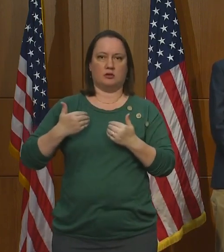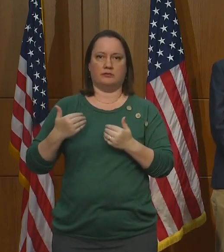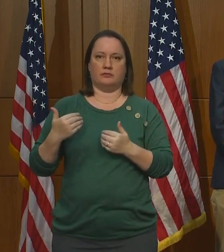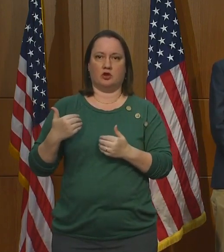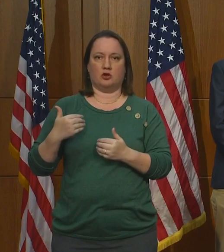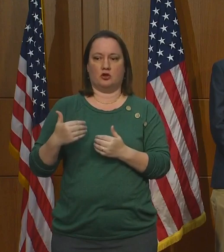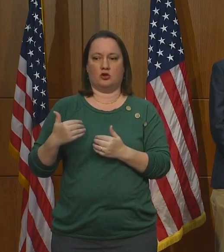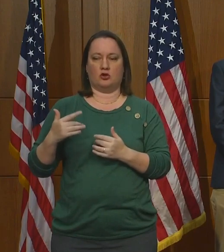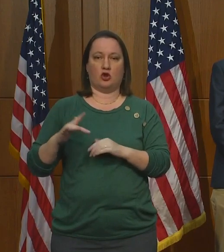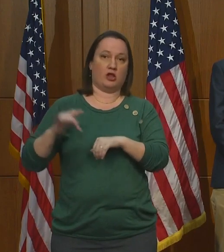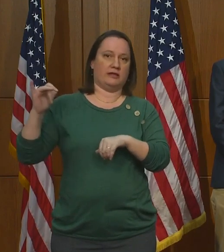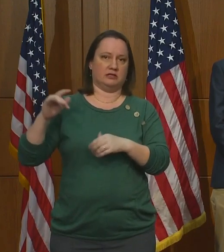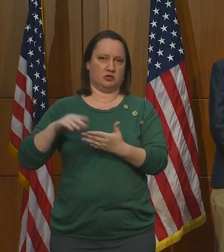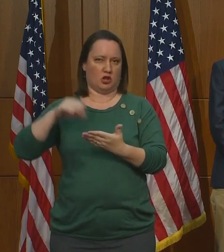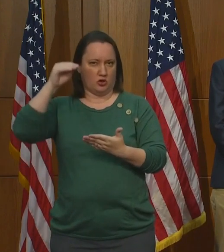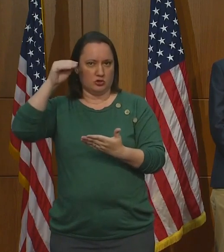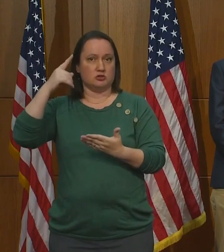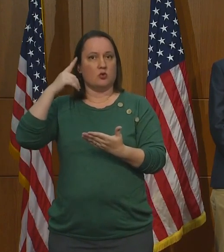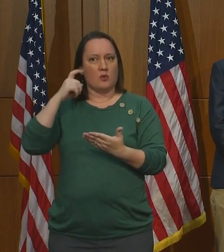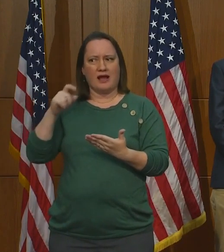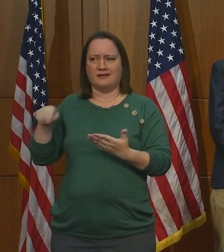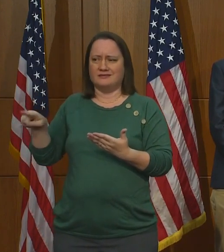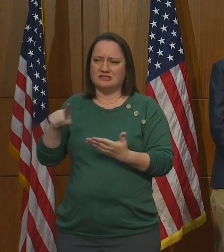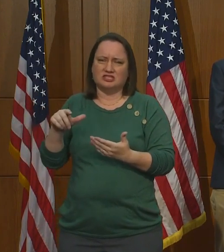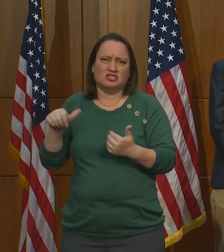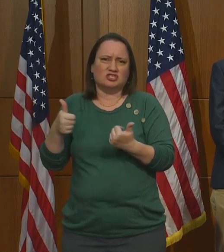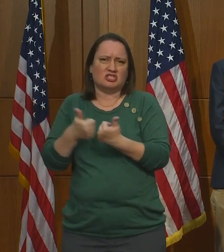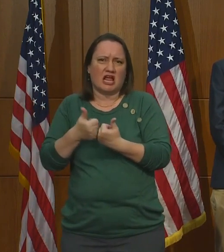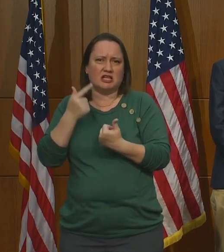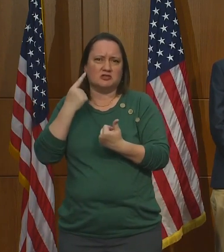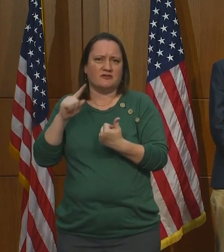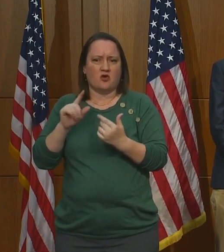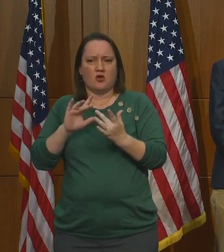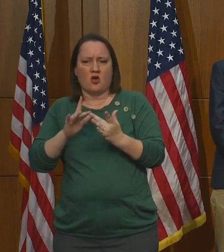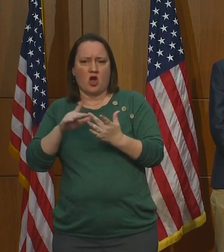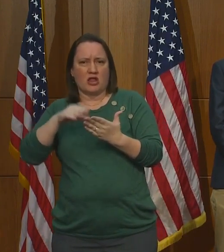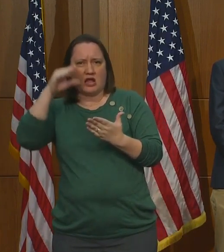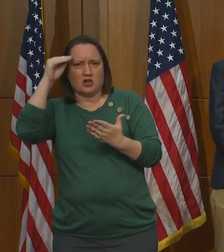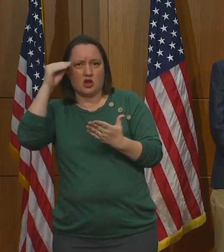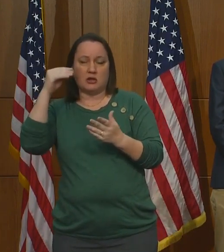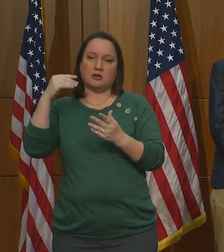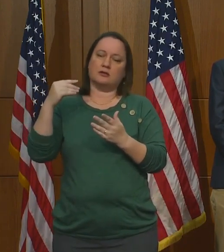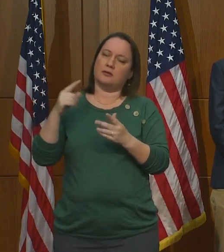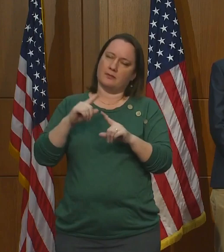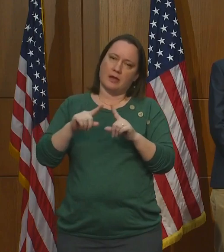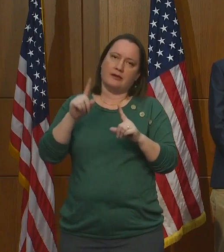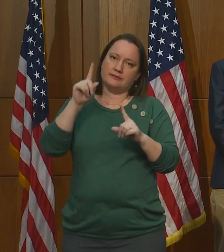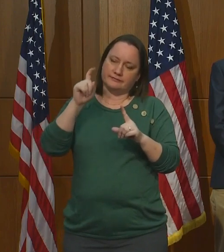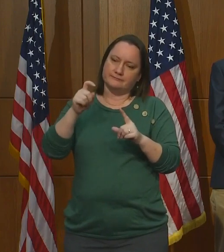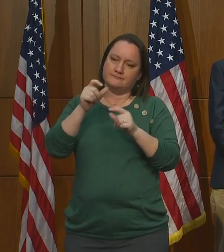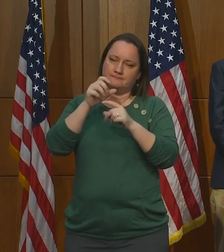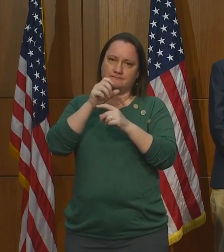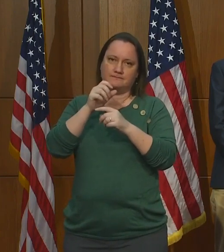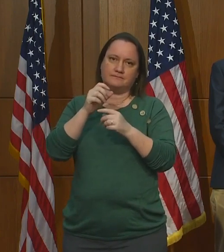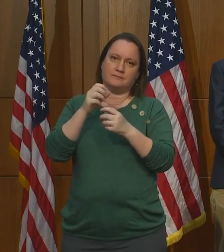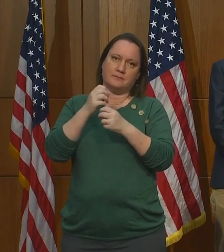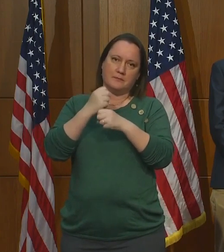CAMPUS IT THANKS AND IT. ON A TO SIGN GETTING A CASE TO OUR EARLY AS LEARNERS BE OF THE CHALLENGE THAT THEY FACING. IN THE REMOTE LEARNING ENVIRONMENT